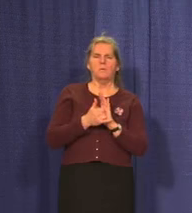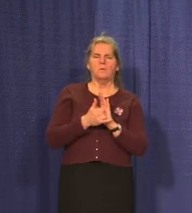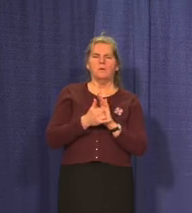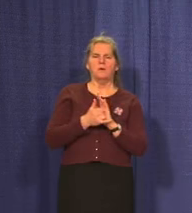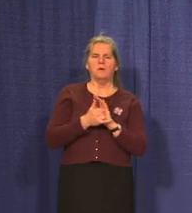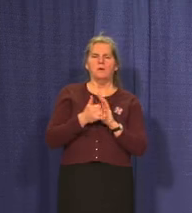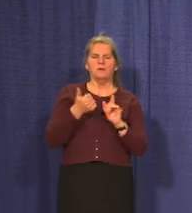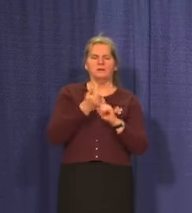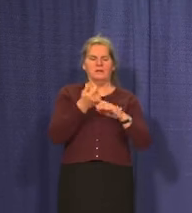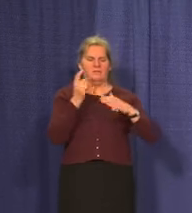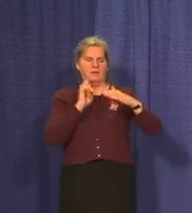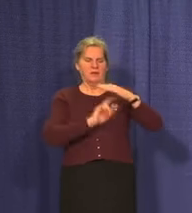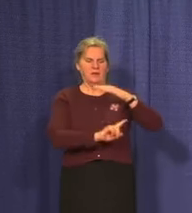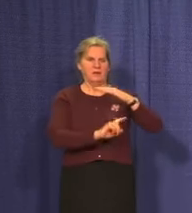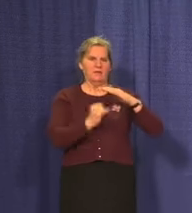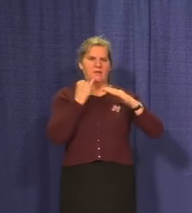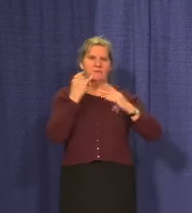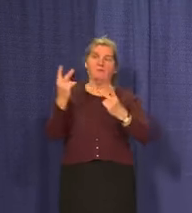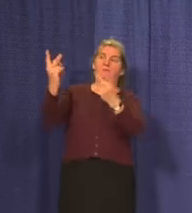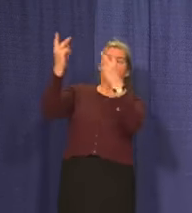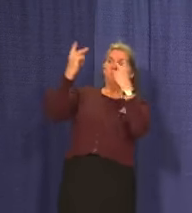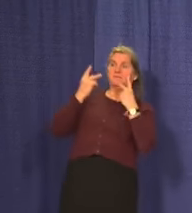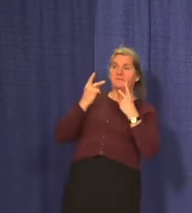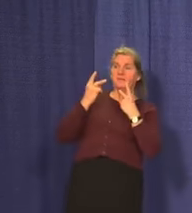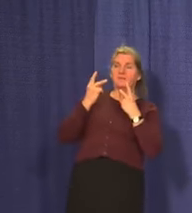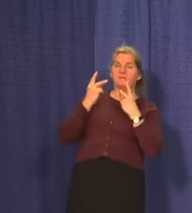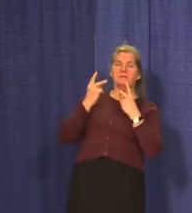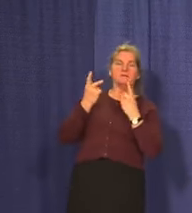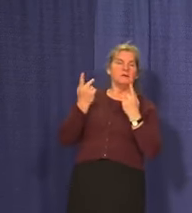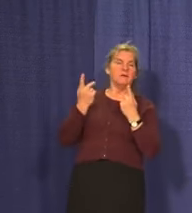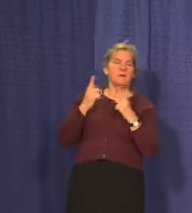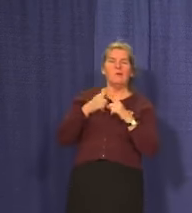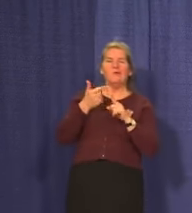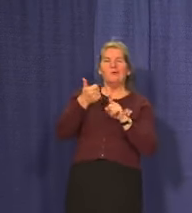COMING TO VISIT, IF FOR INSTANCE YOU'RE A RETURNING STUDENT AND YOU'RE GOING TO SPEND THE